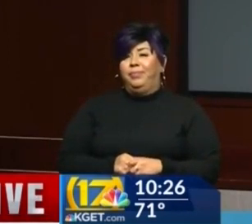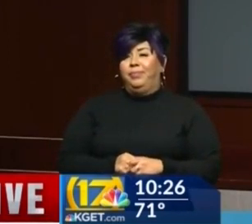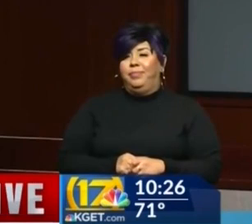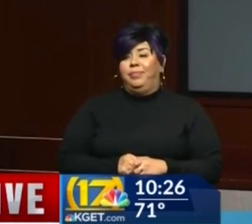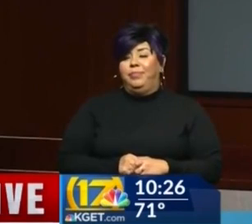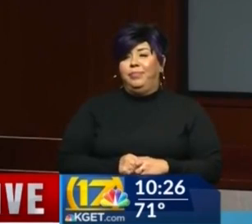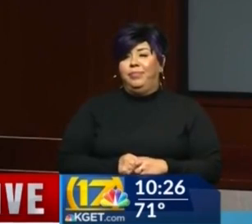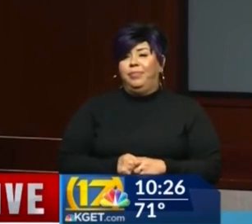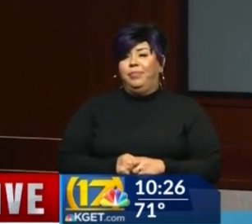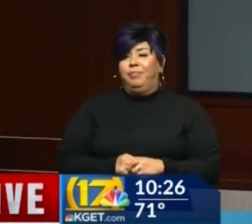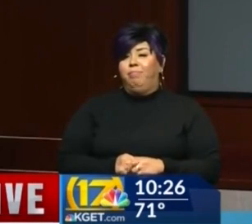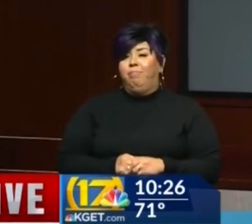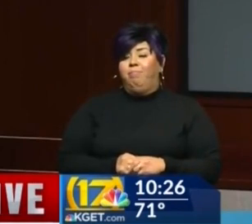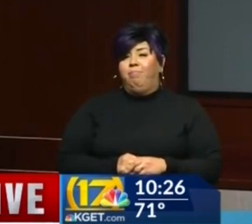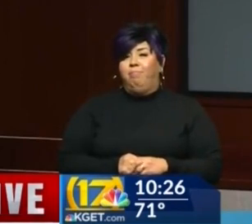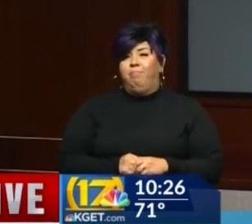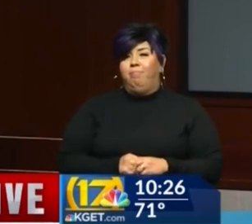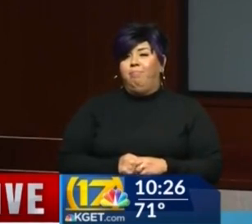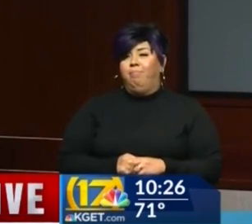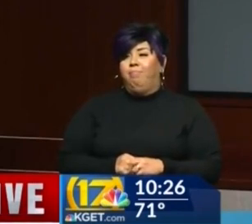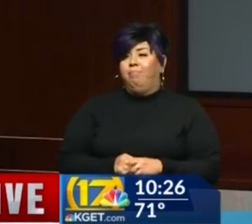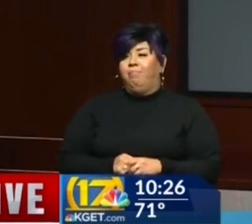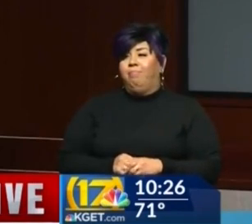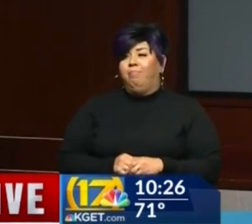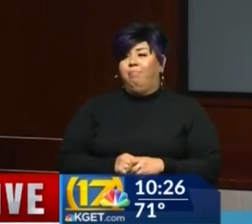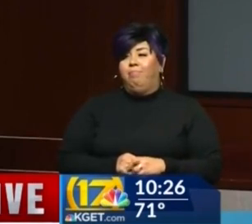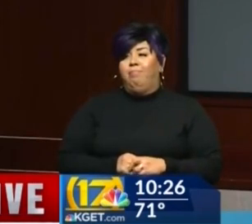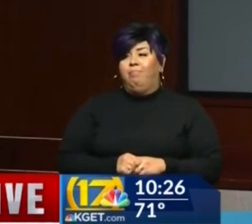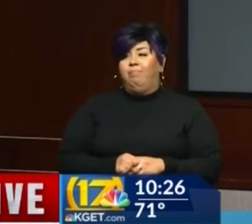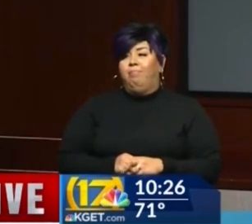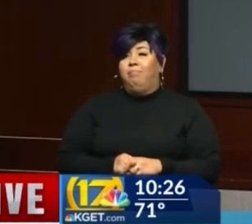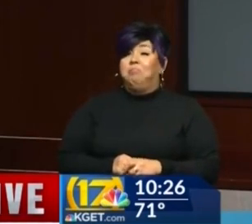THANK YOU VERY MUCH. OUR NEXT OUTLET IS CHANNEL I BELIEVE WE HAVE CORY COOPER